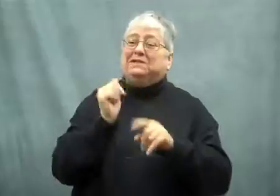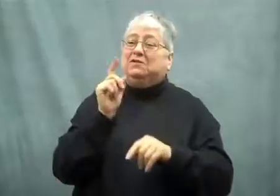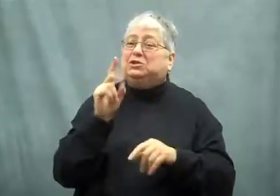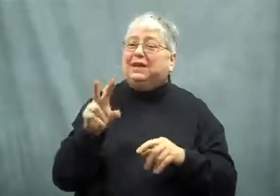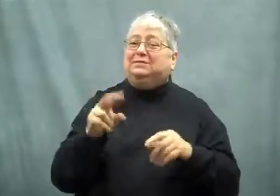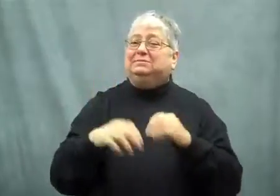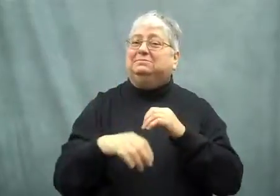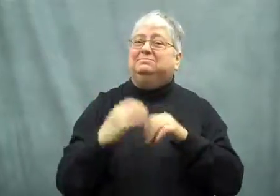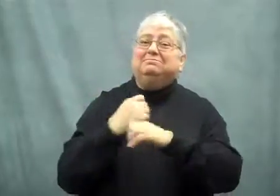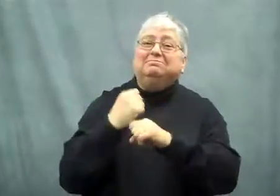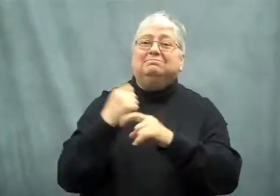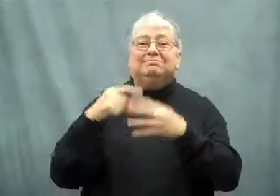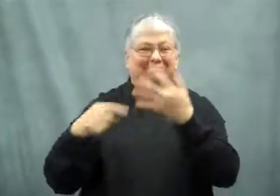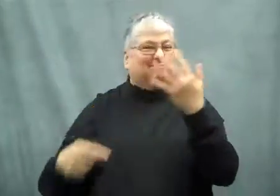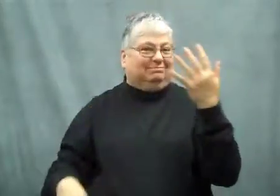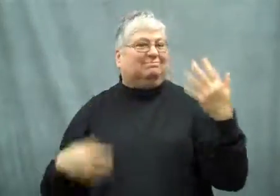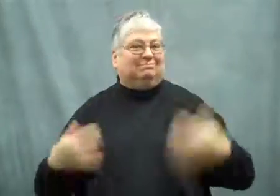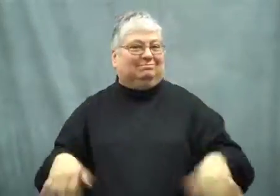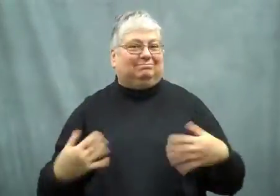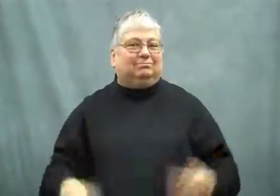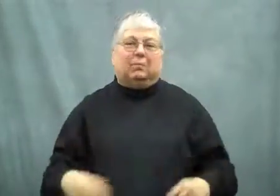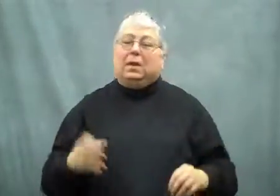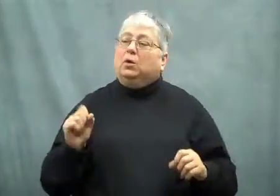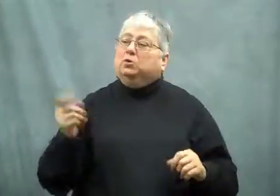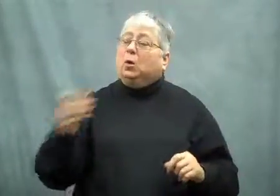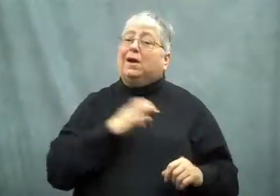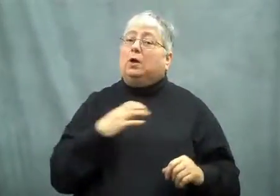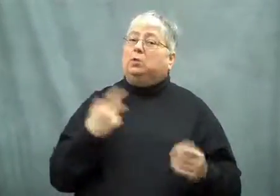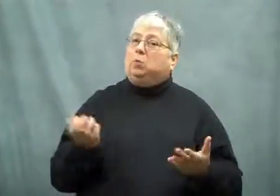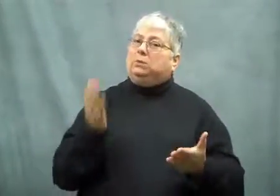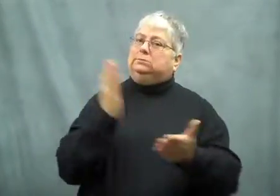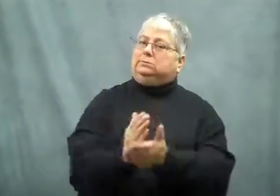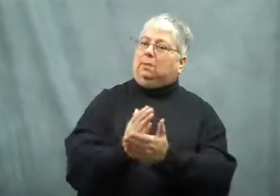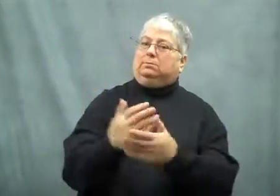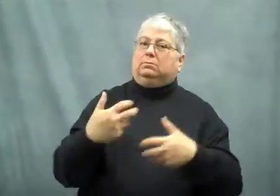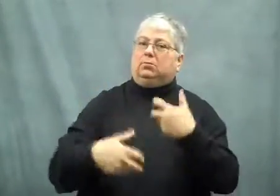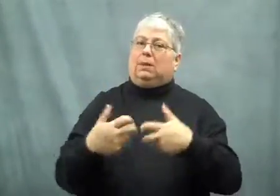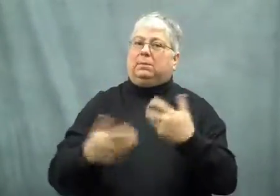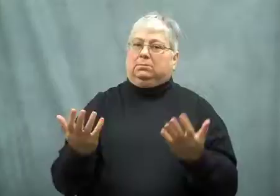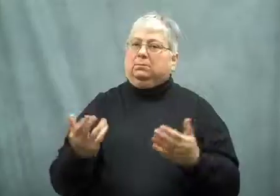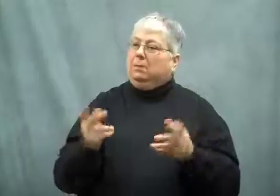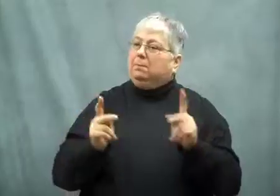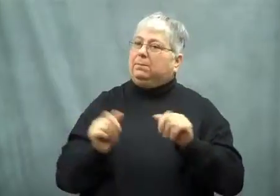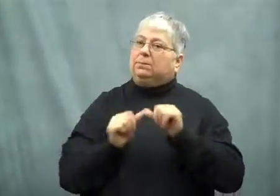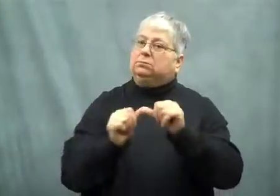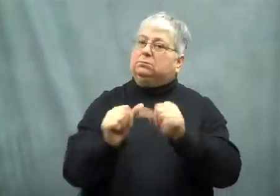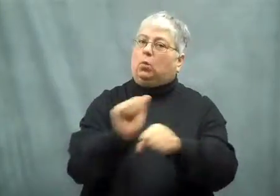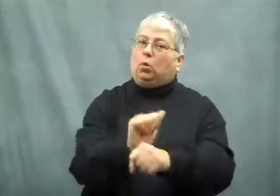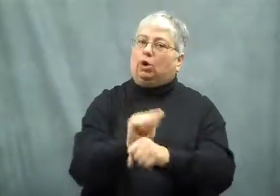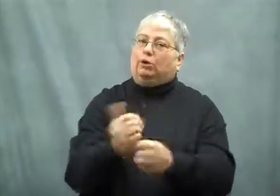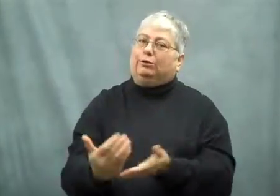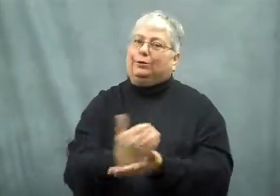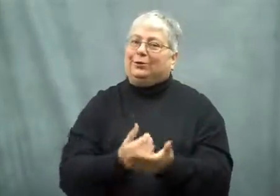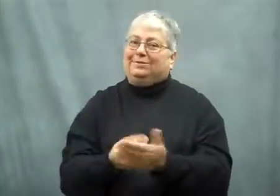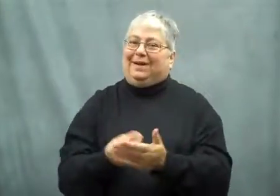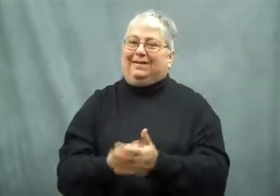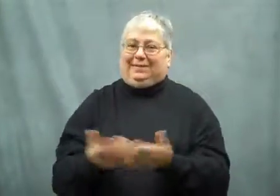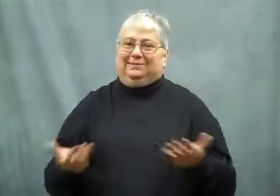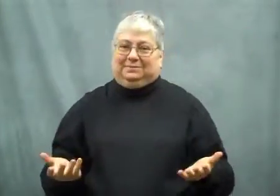Plus there are all the advertising jobs.